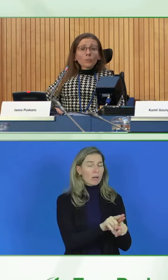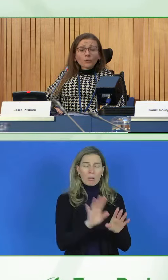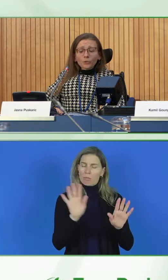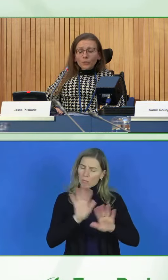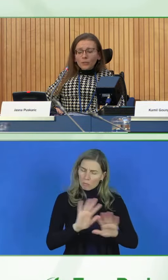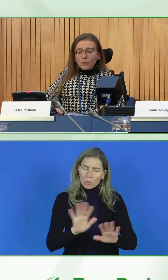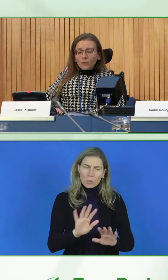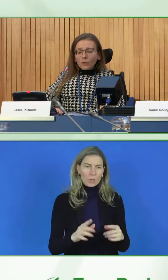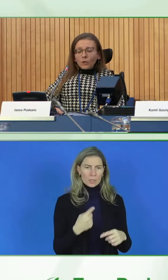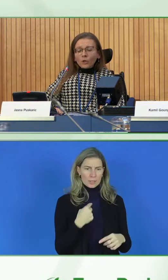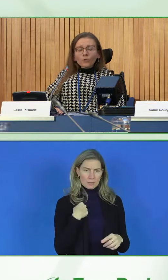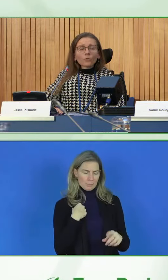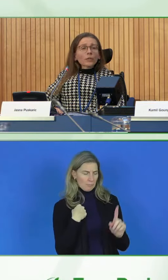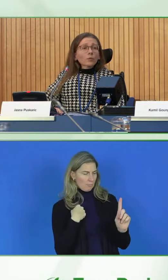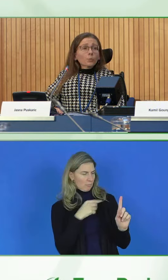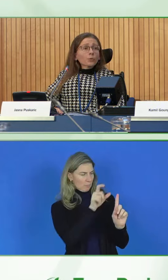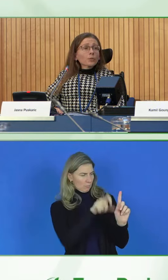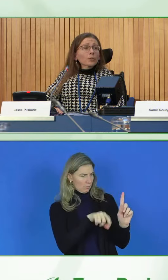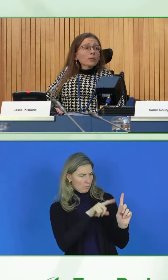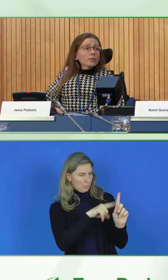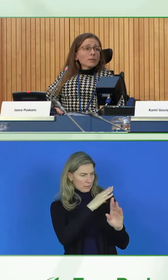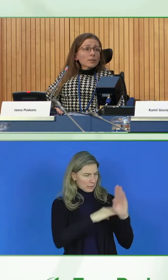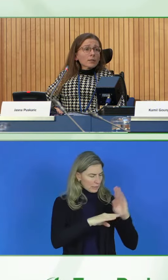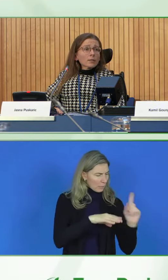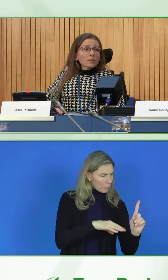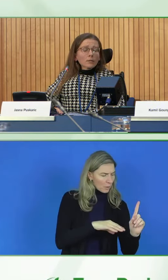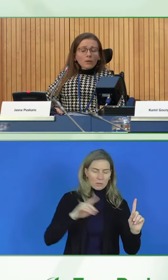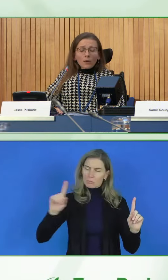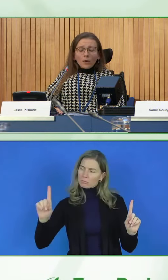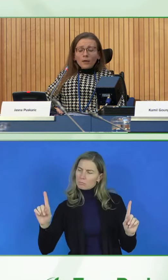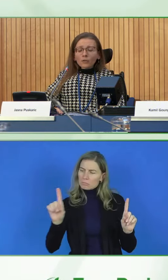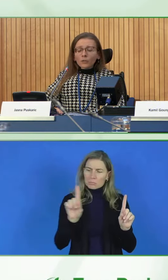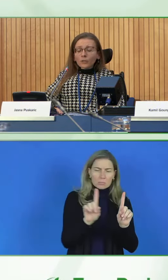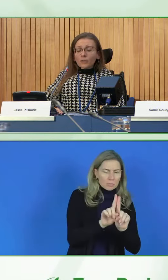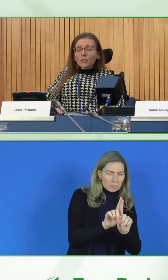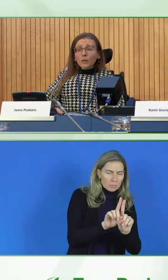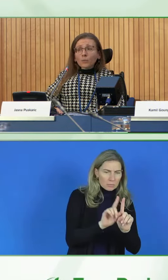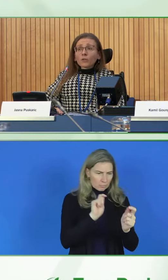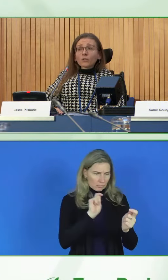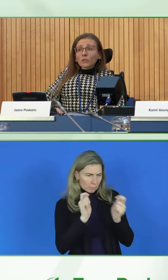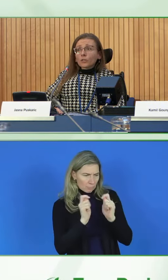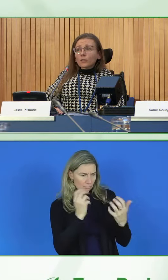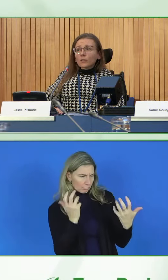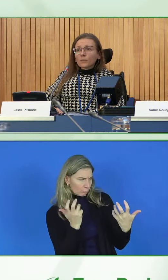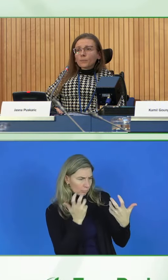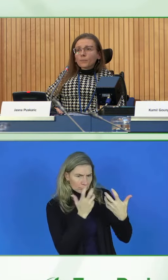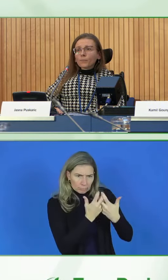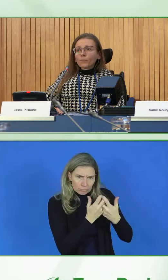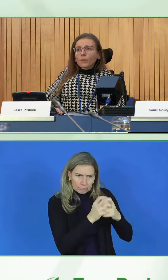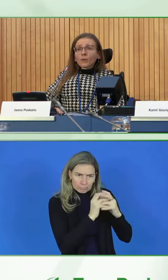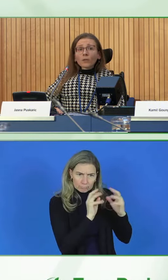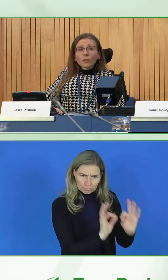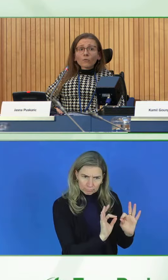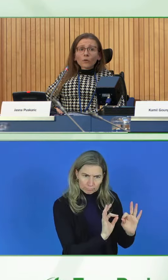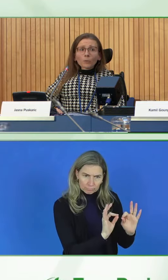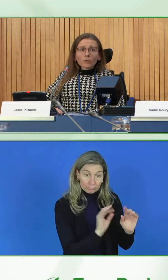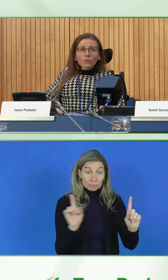opportunity to get Personal Assistance under the same conditions. Thank you very much.